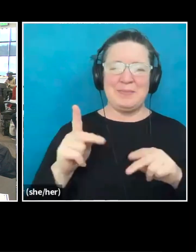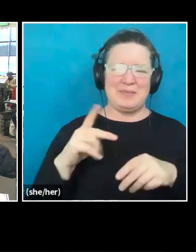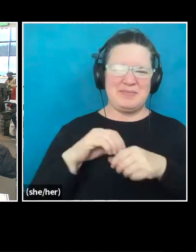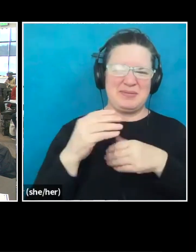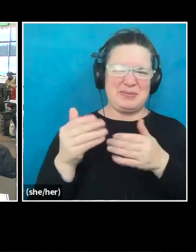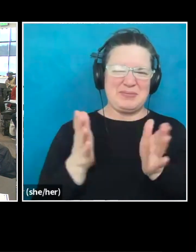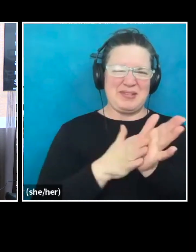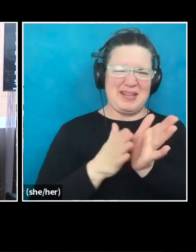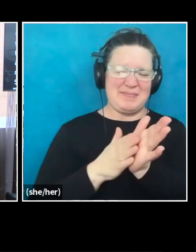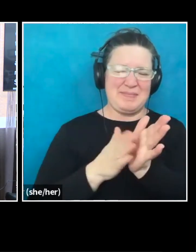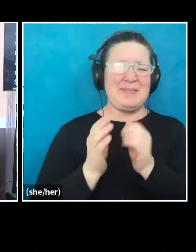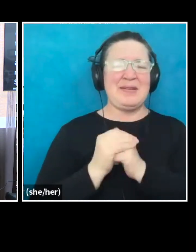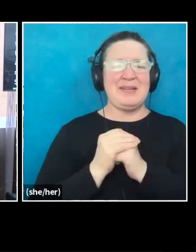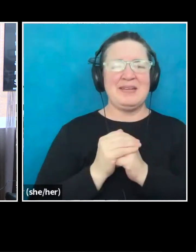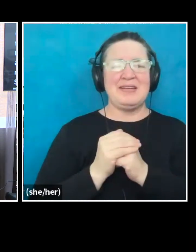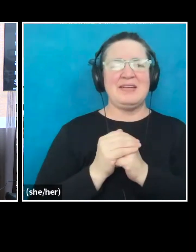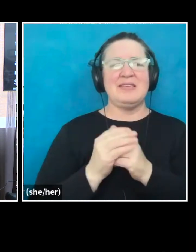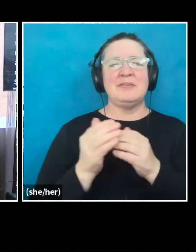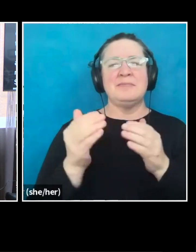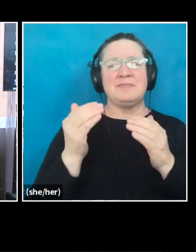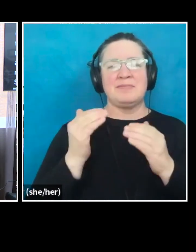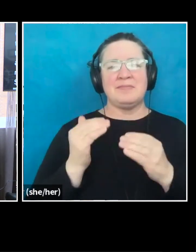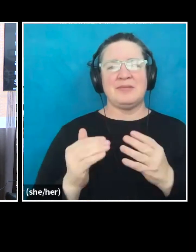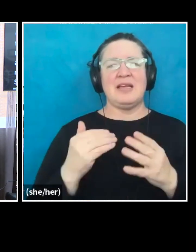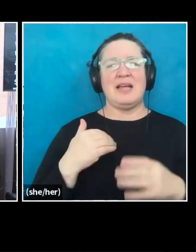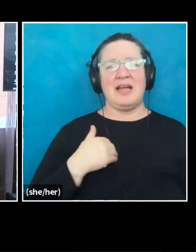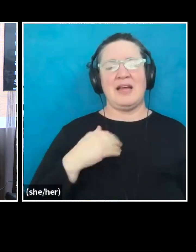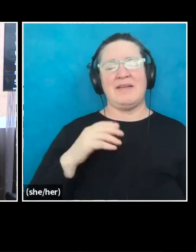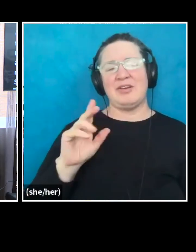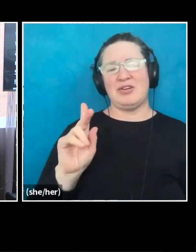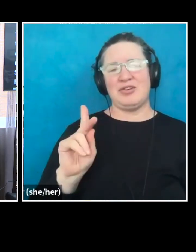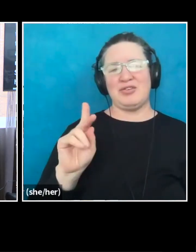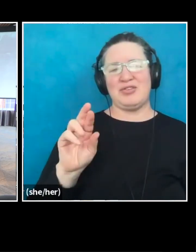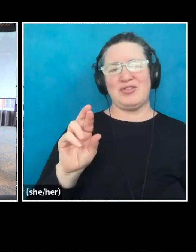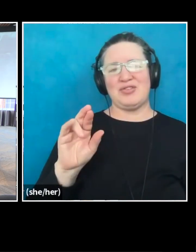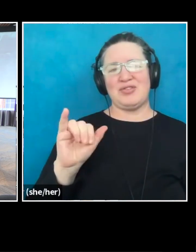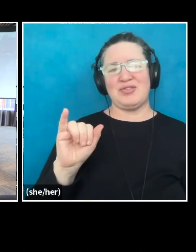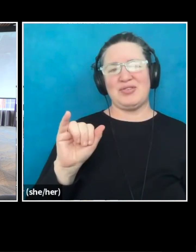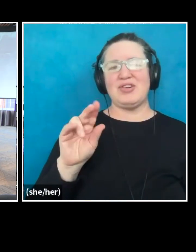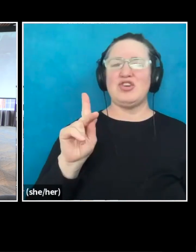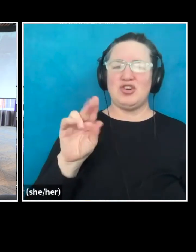We have Kunal at the front here.